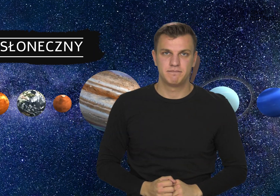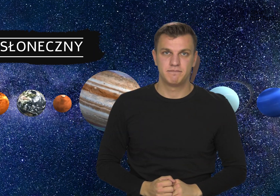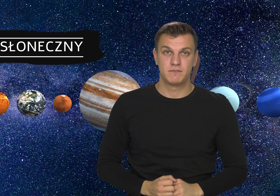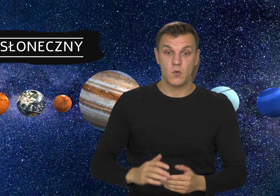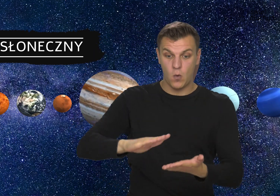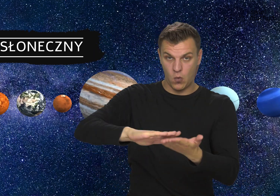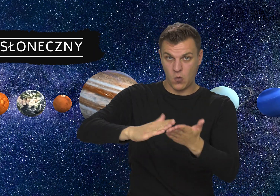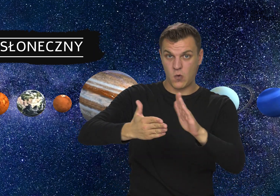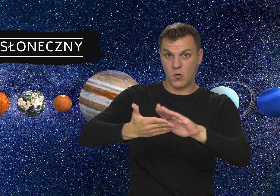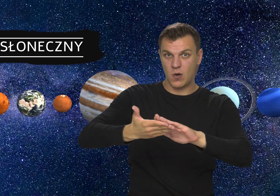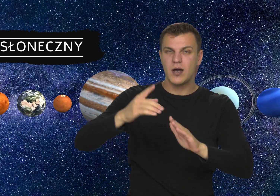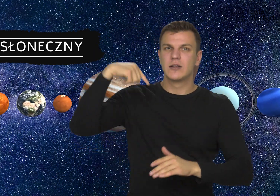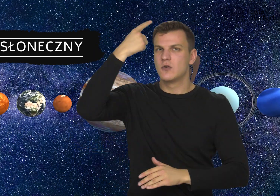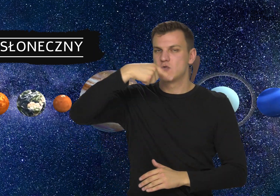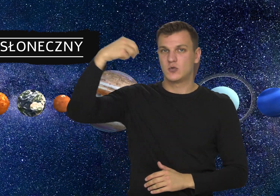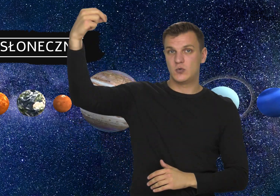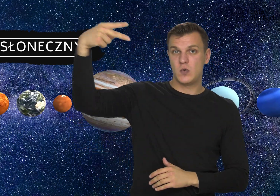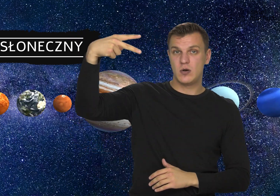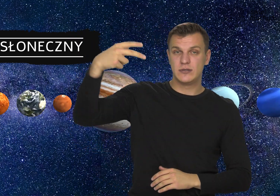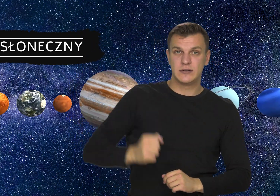SOLAR SYSTEM